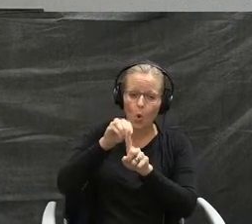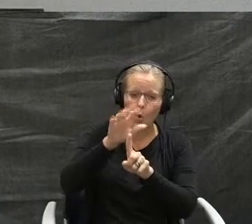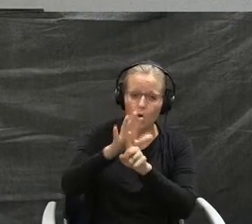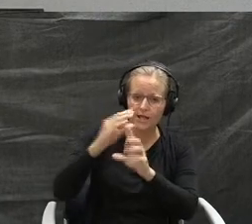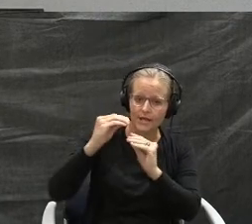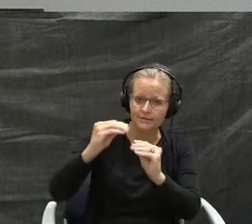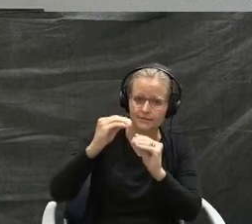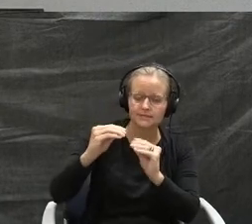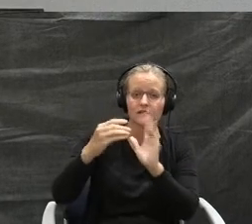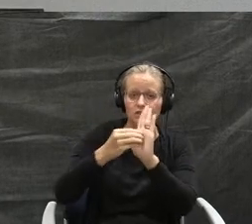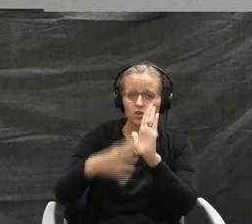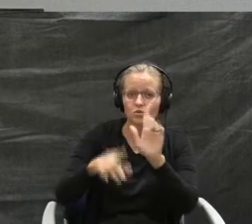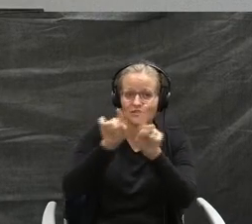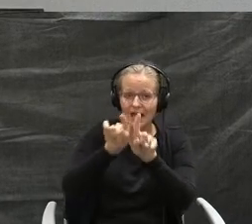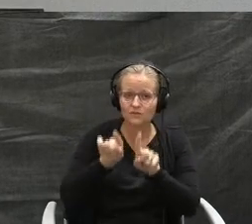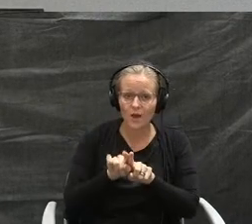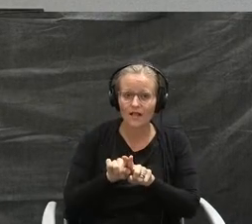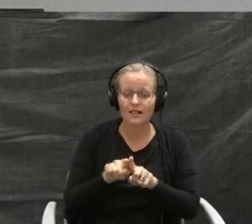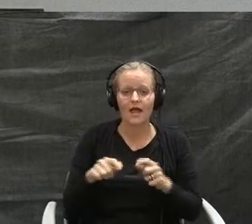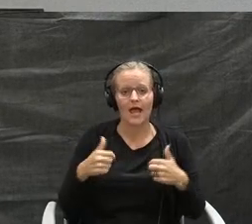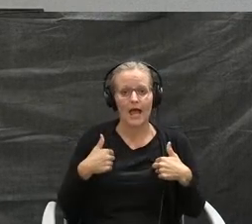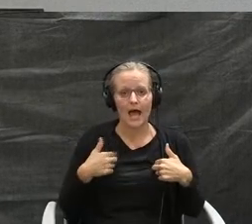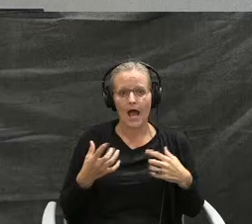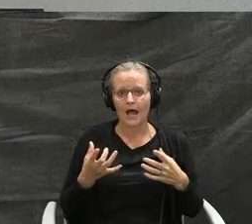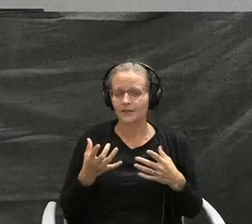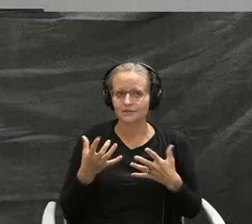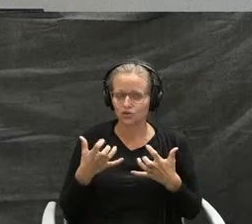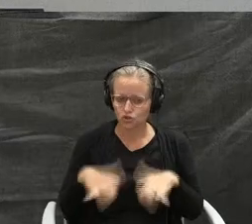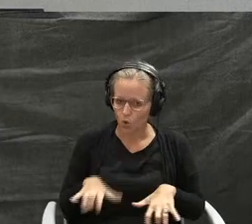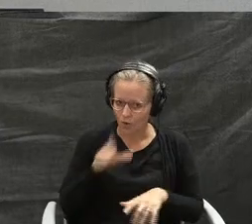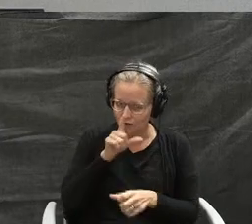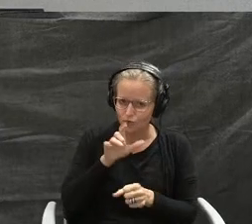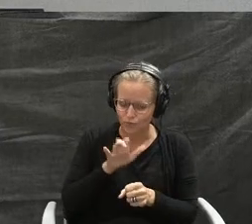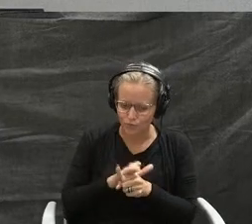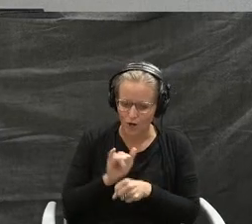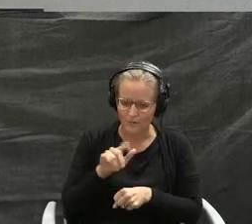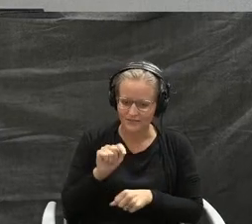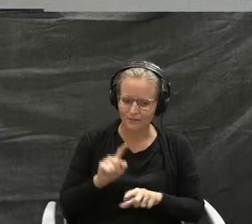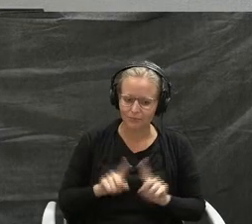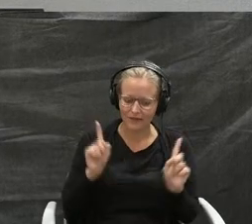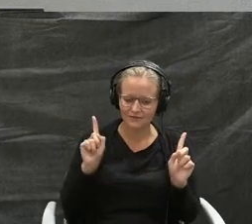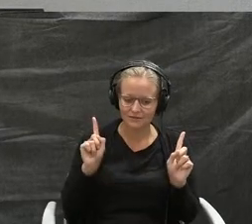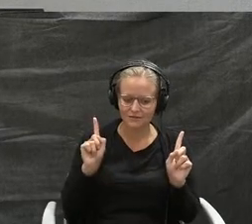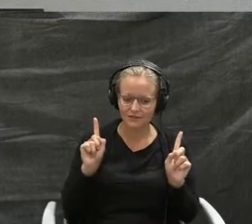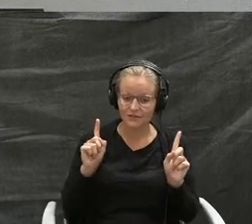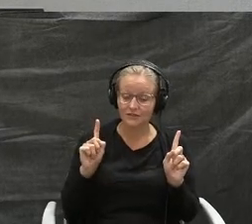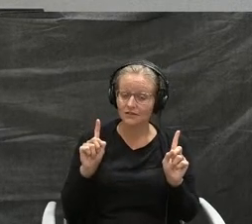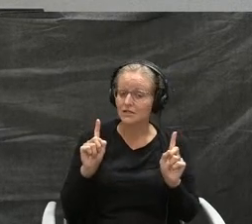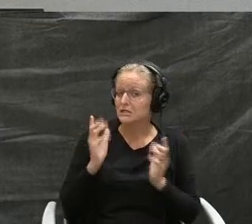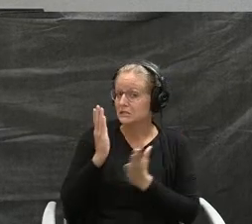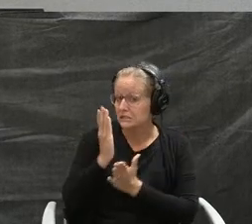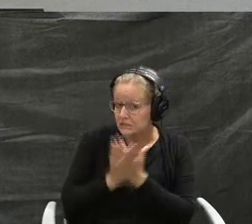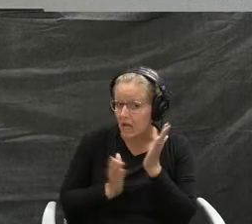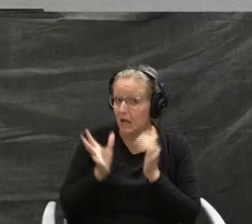go crazy, but it will have interested parents who want to see what measures are going to be taken. So we